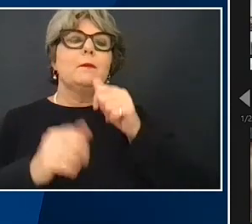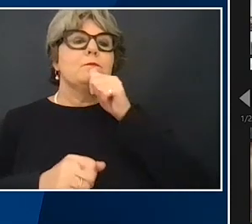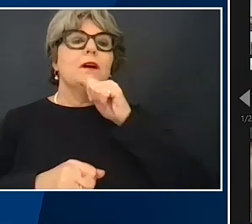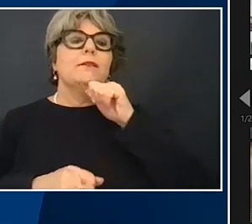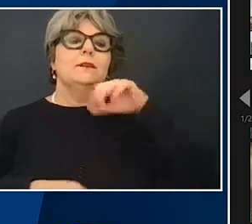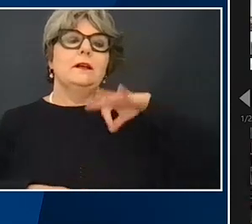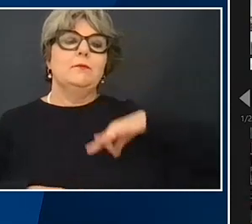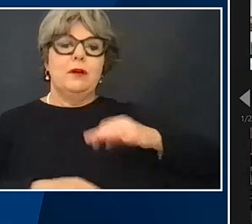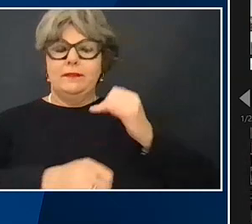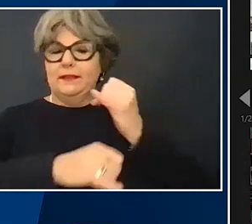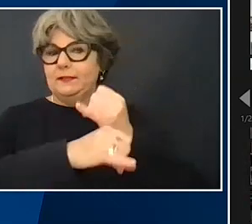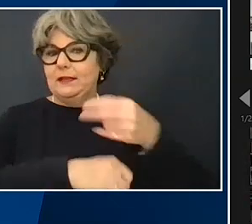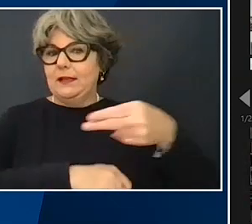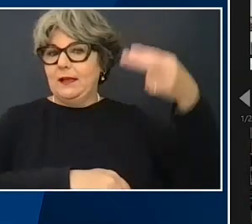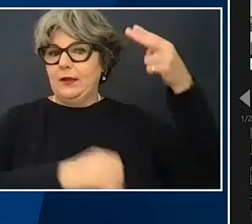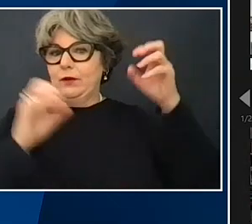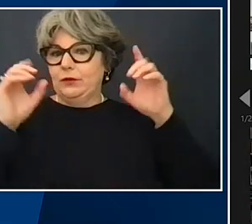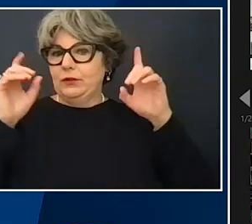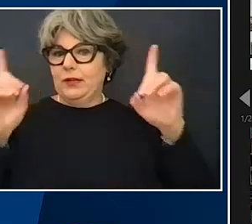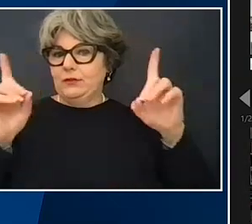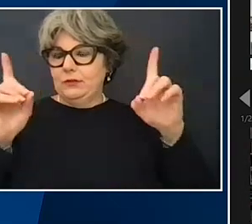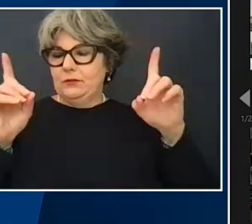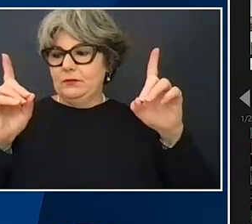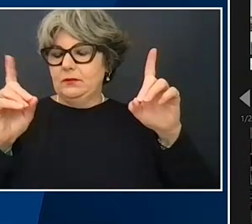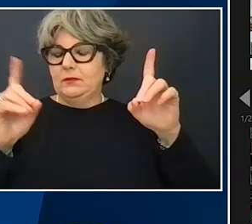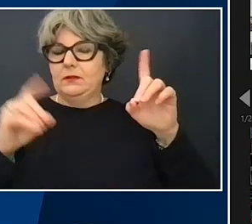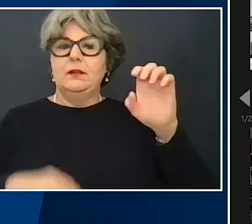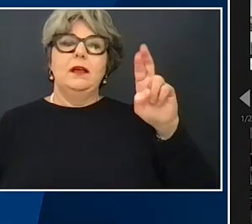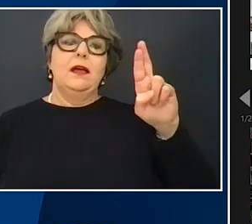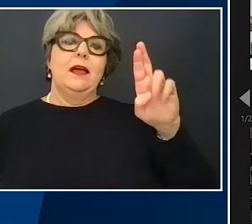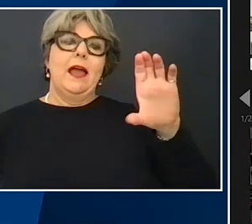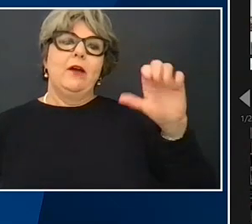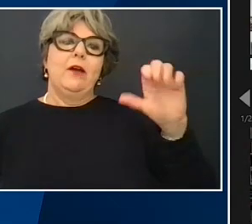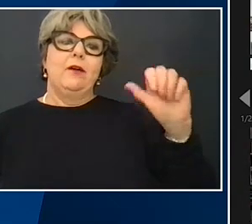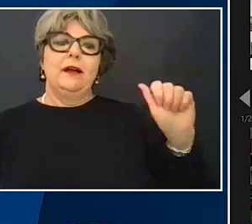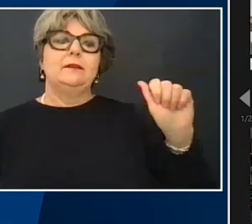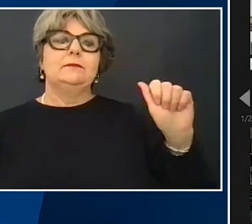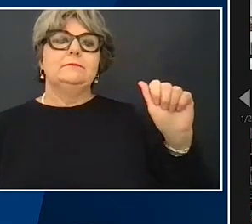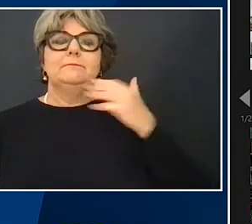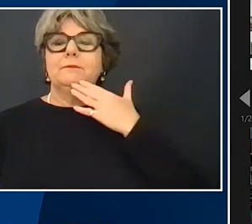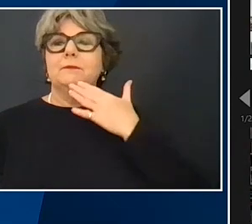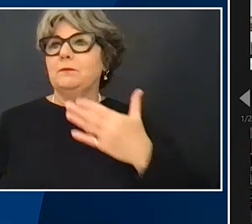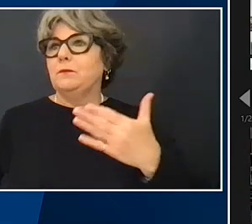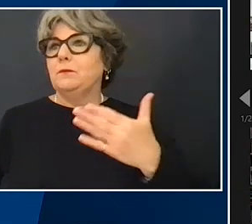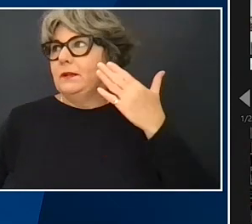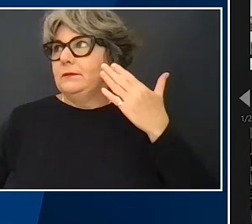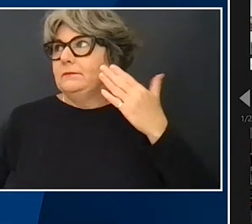of higher education, we are joined by Erika Linden. Good morning. Good morning, Erika. And her alternate,